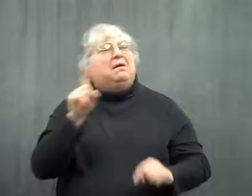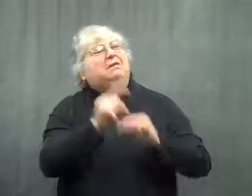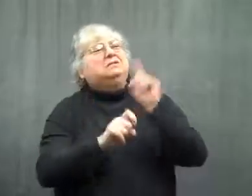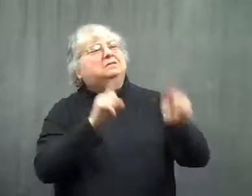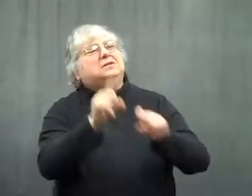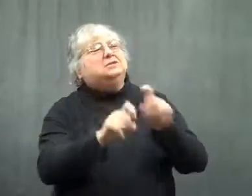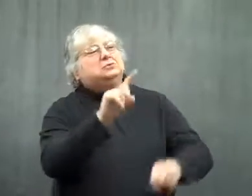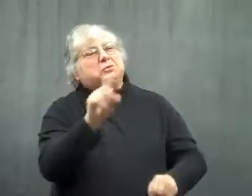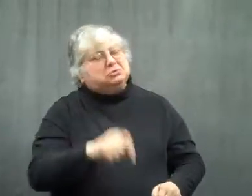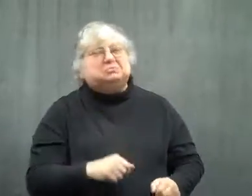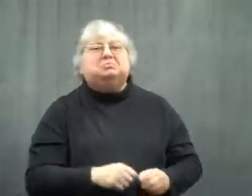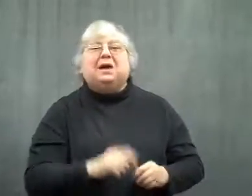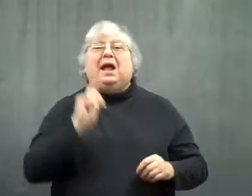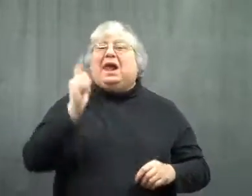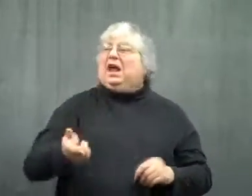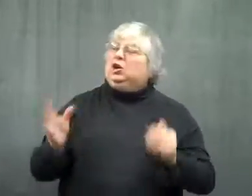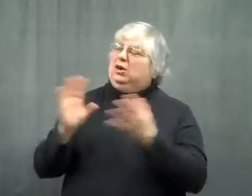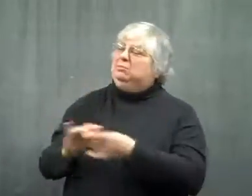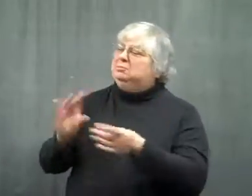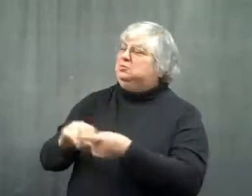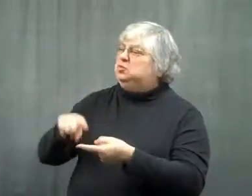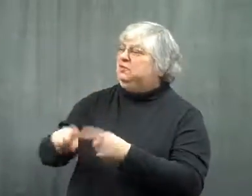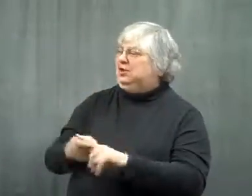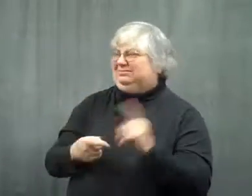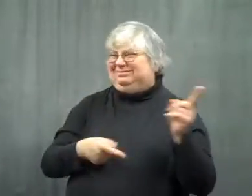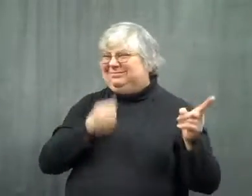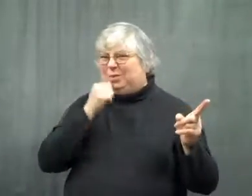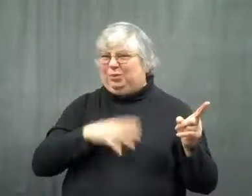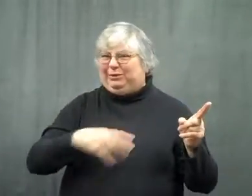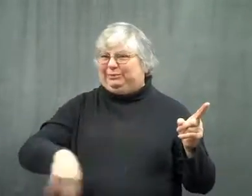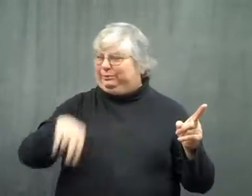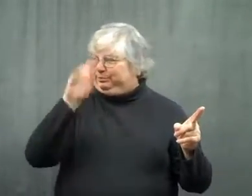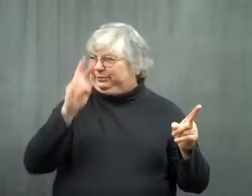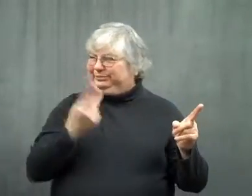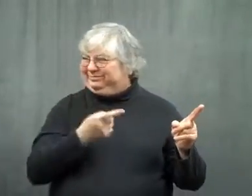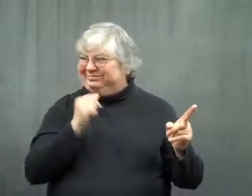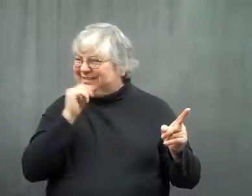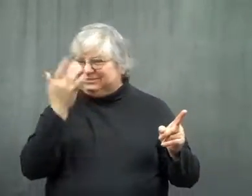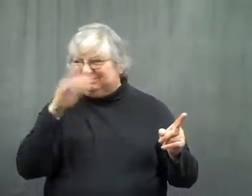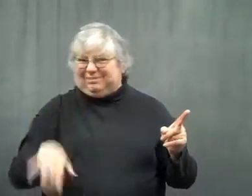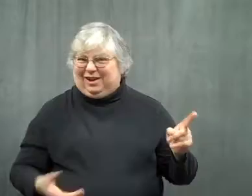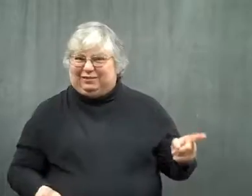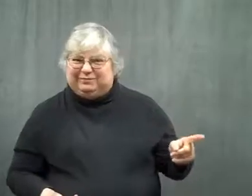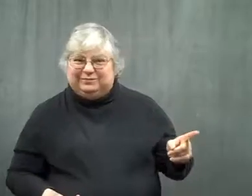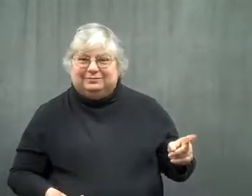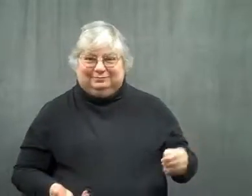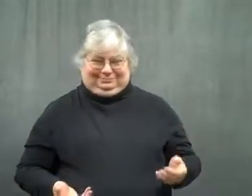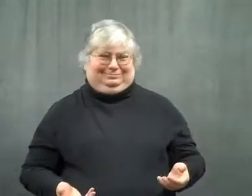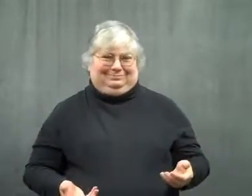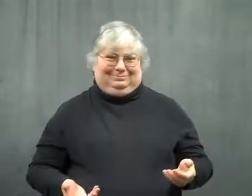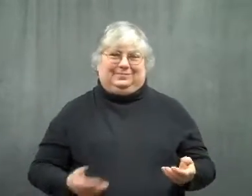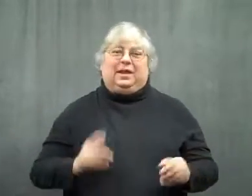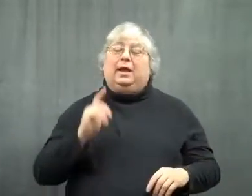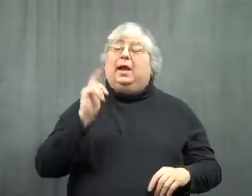He asked her some questions, and later told a friend she was stupid and not so smart.